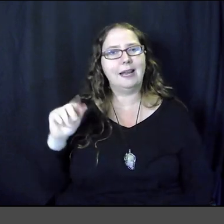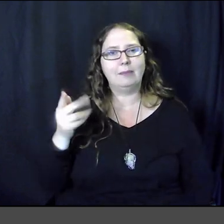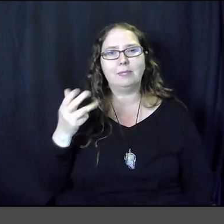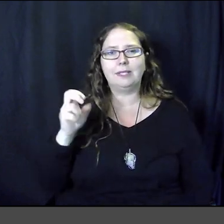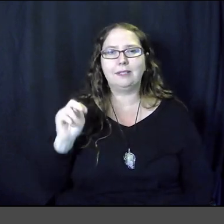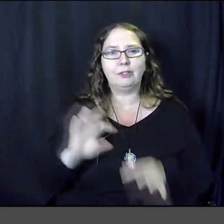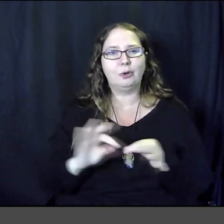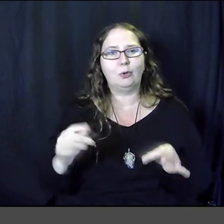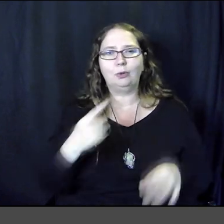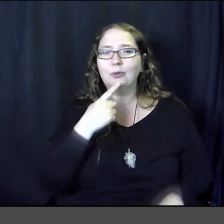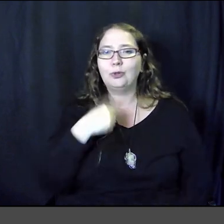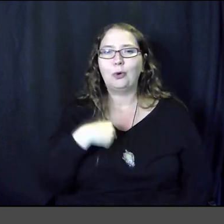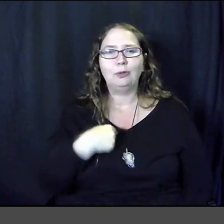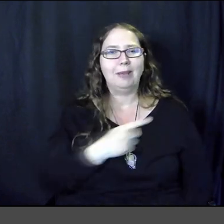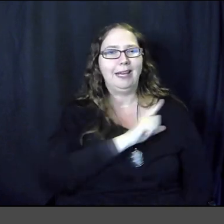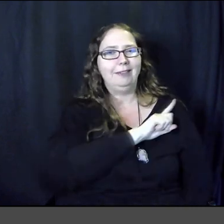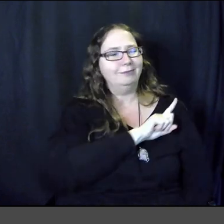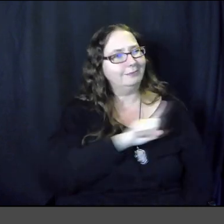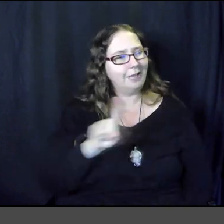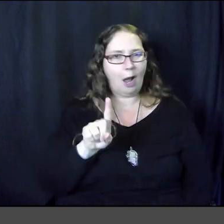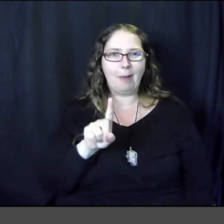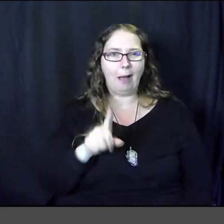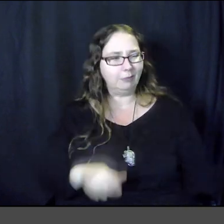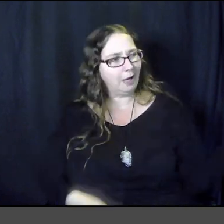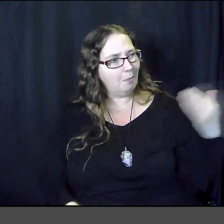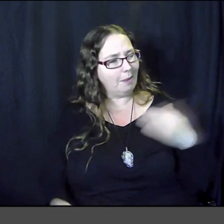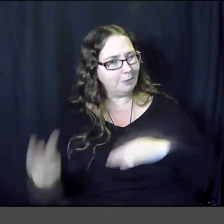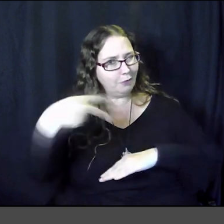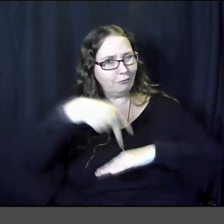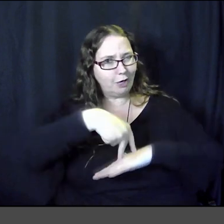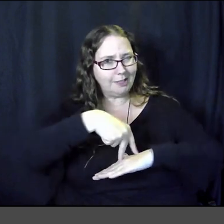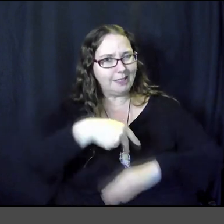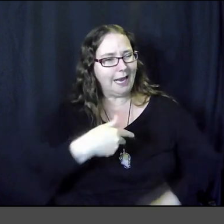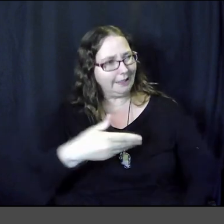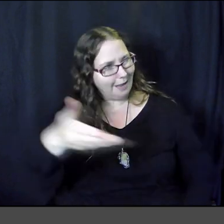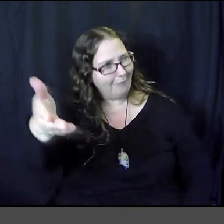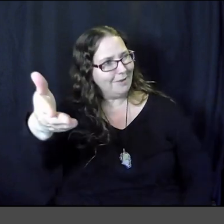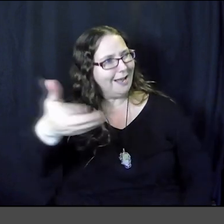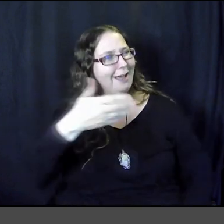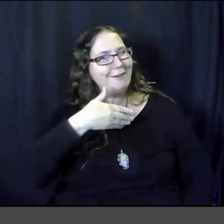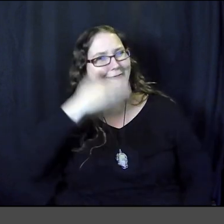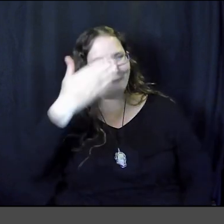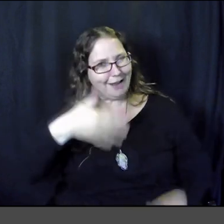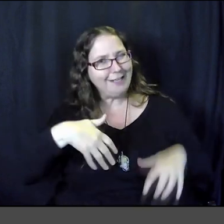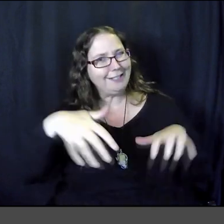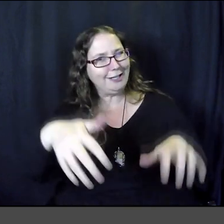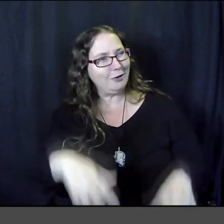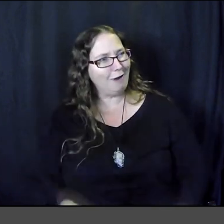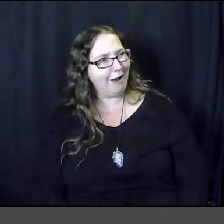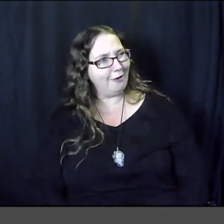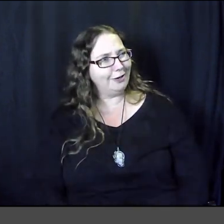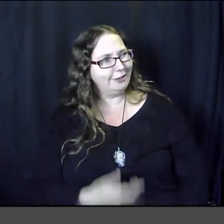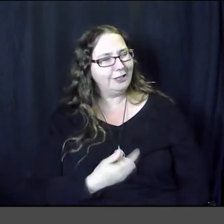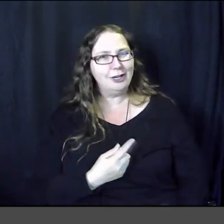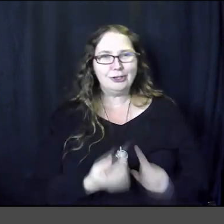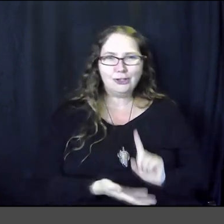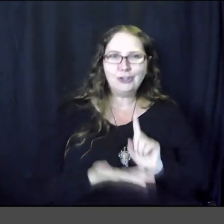AND STAND UP? OKAY. YEAH. PRESENT YOURSELF. SO OKAY.